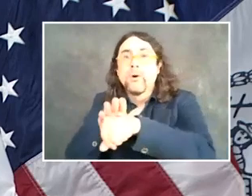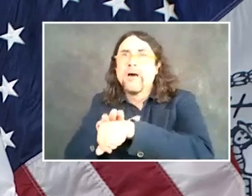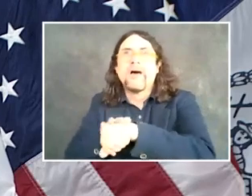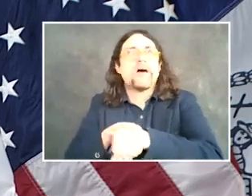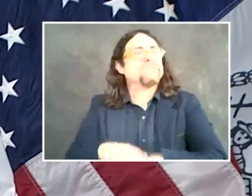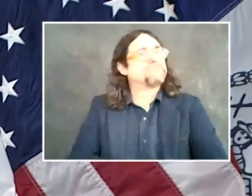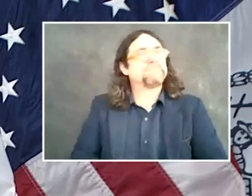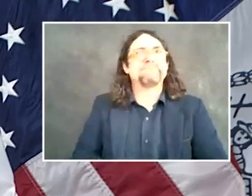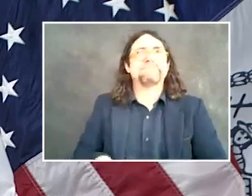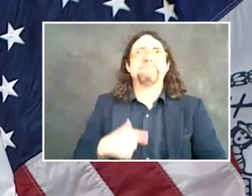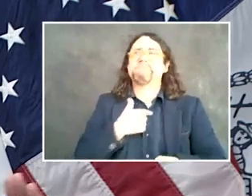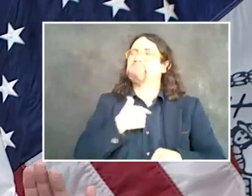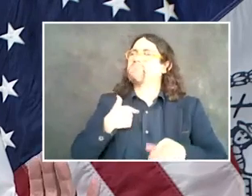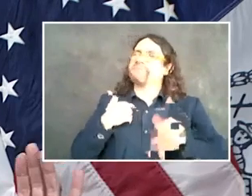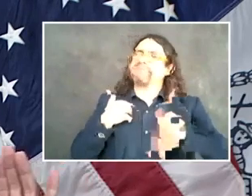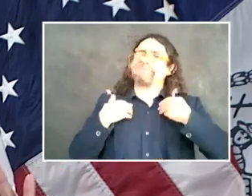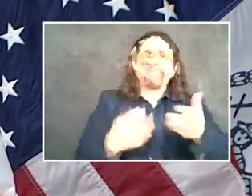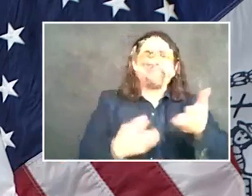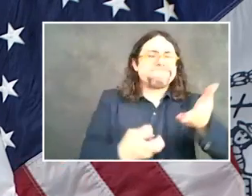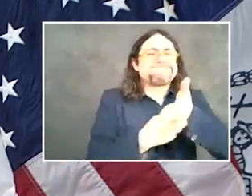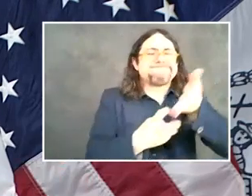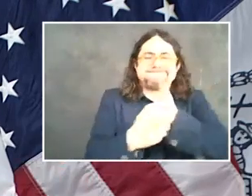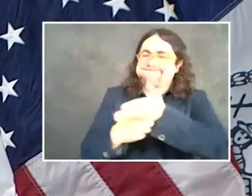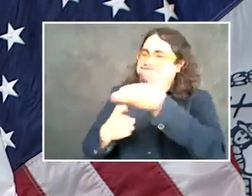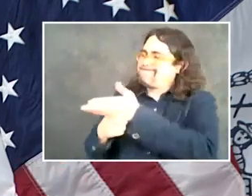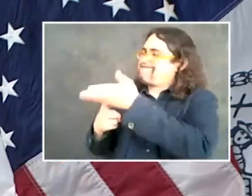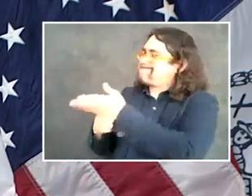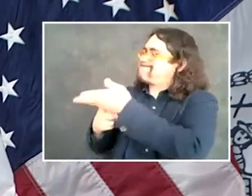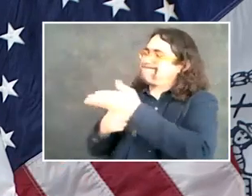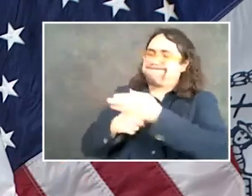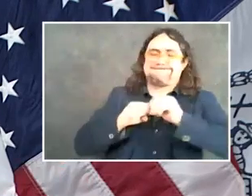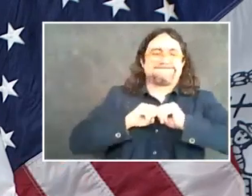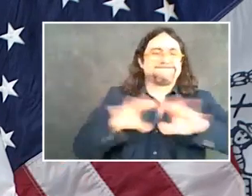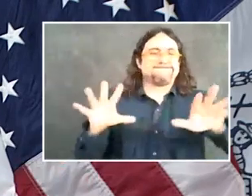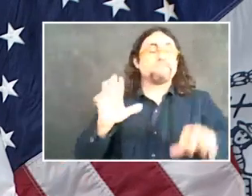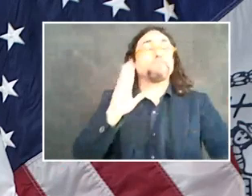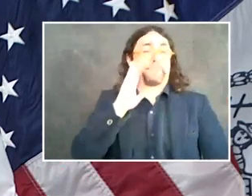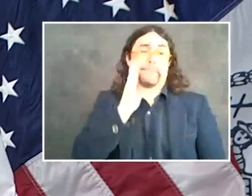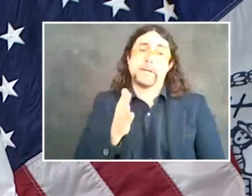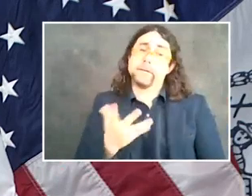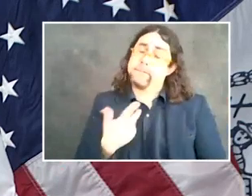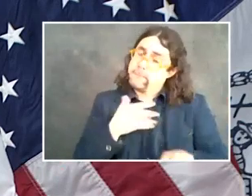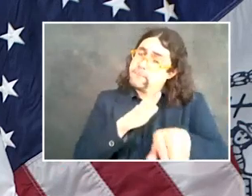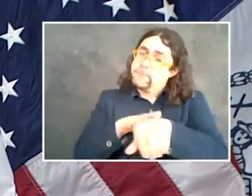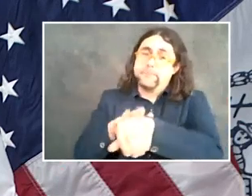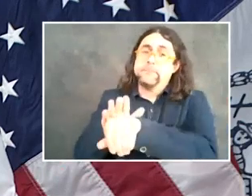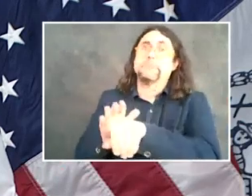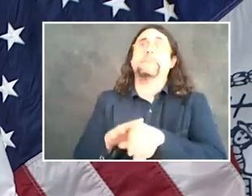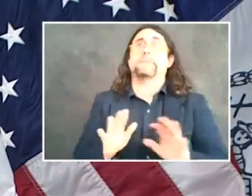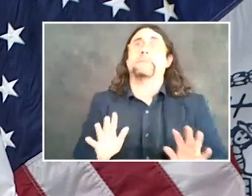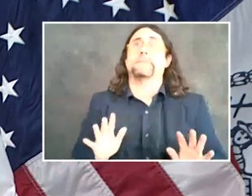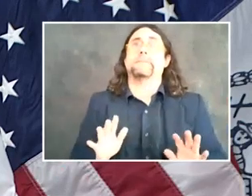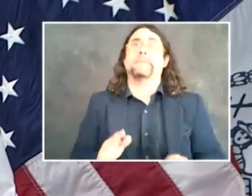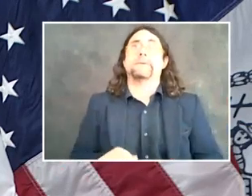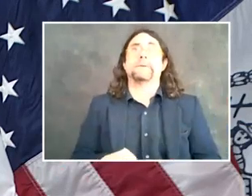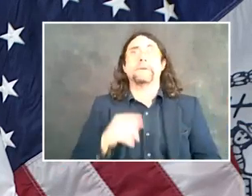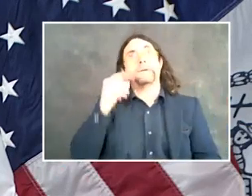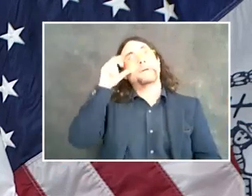CITY. IF YOU GATHER, I'M NOT TALKING AGAIN ABOUT A FEW FRIENDS HANG OUT IN A CORNER.